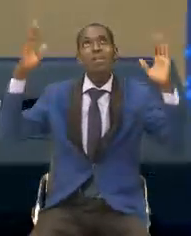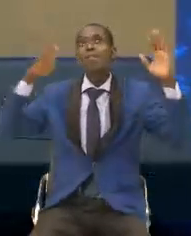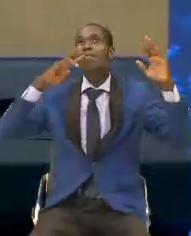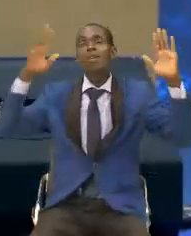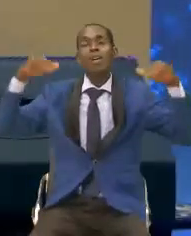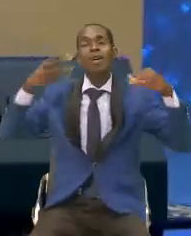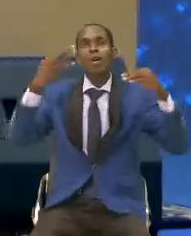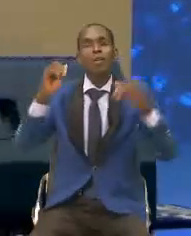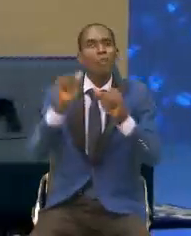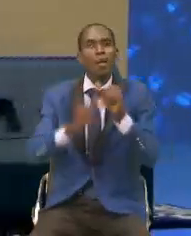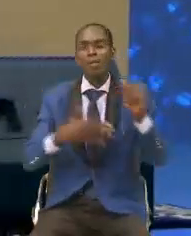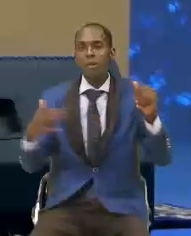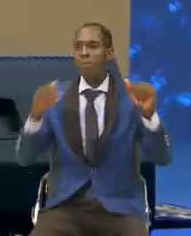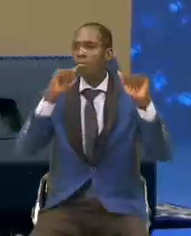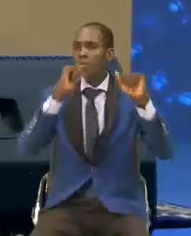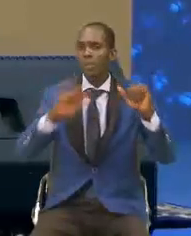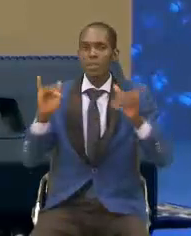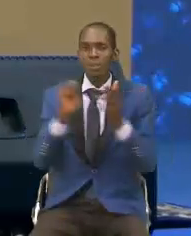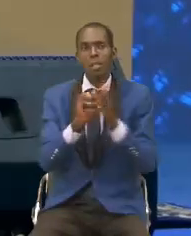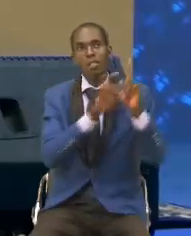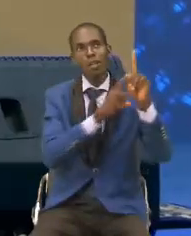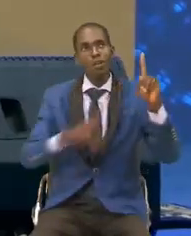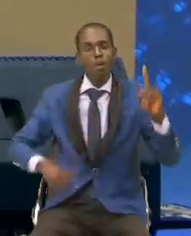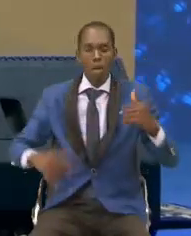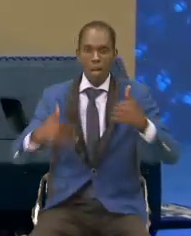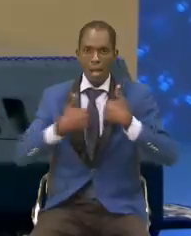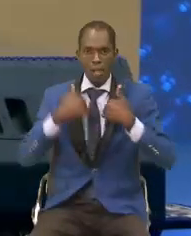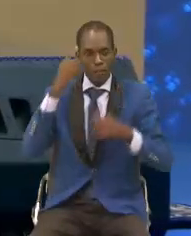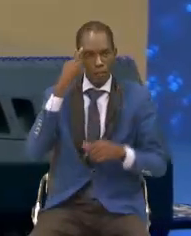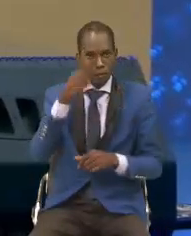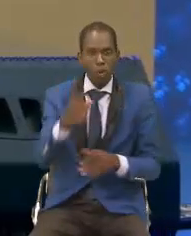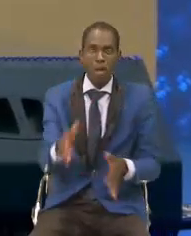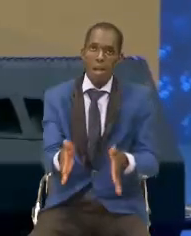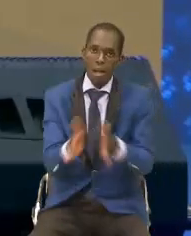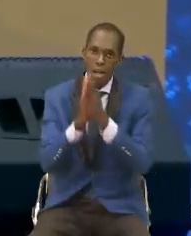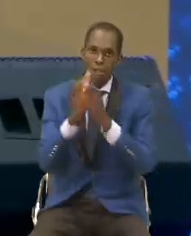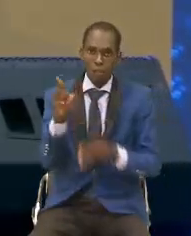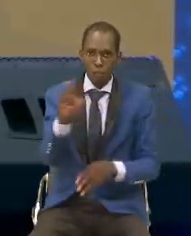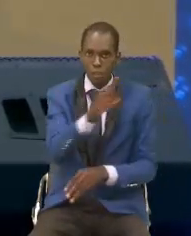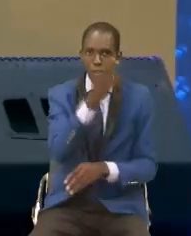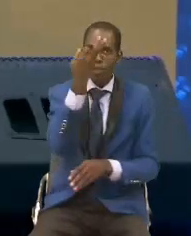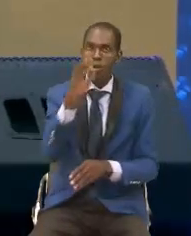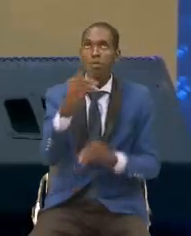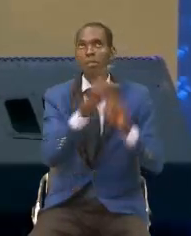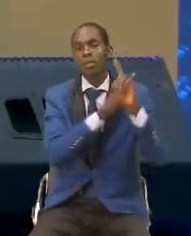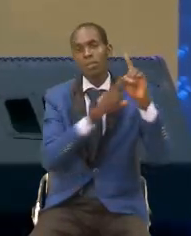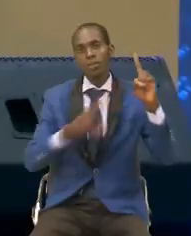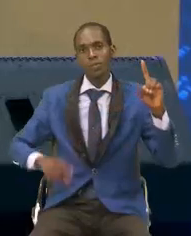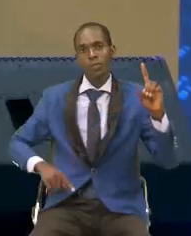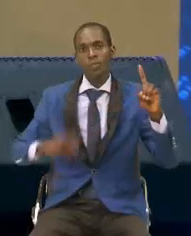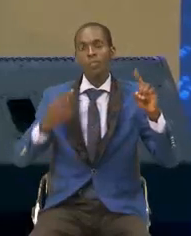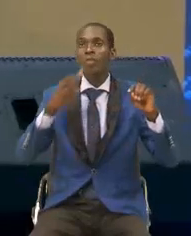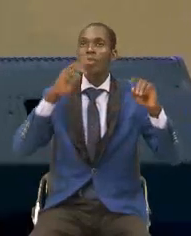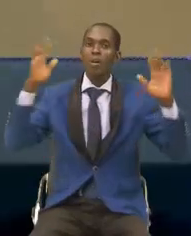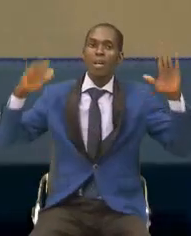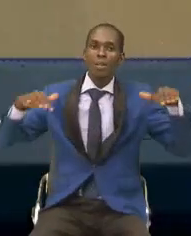and the reign of everything every blessing the lord has for you ask ye of the lord